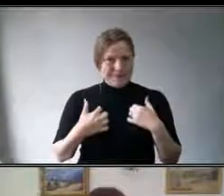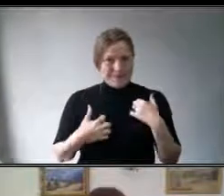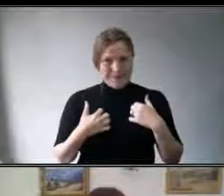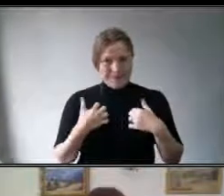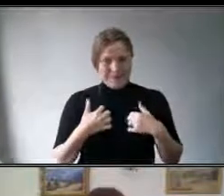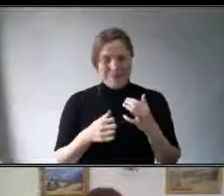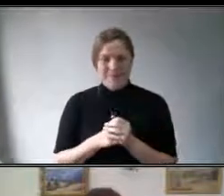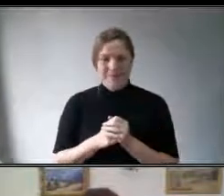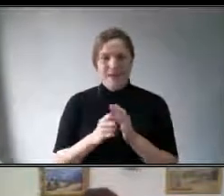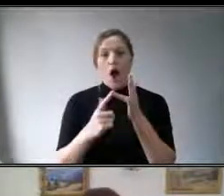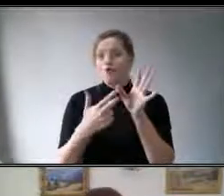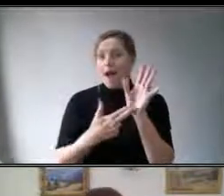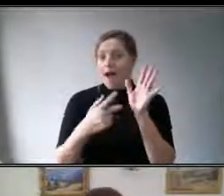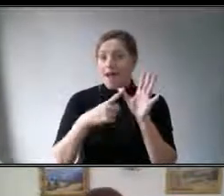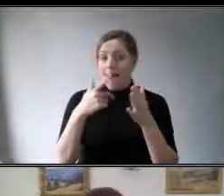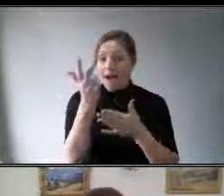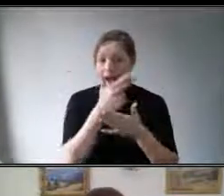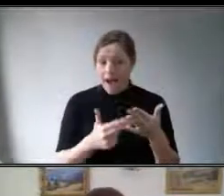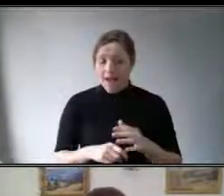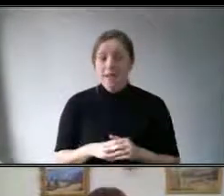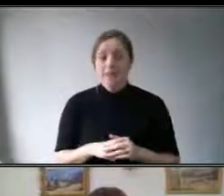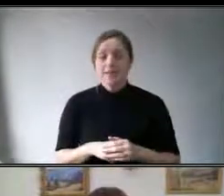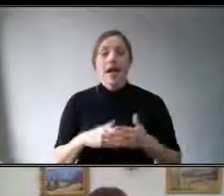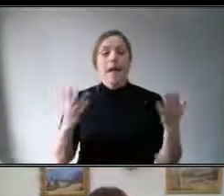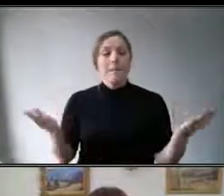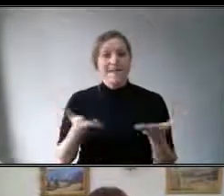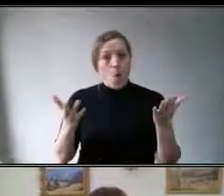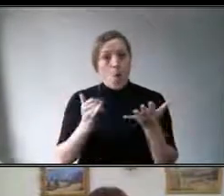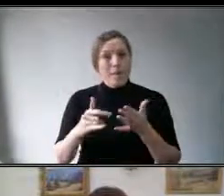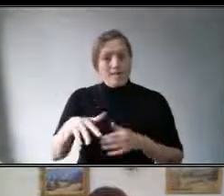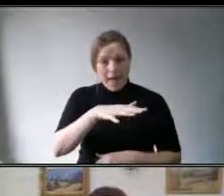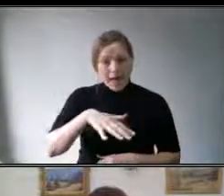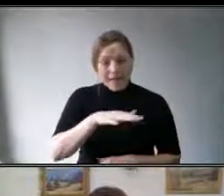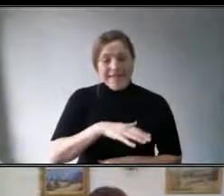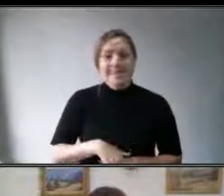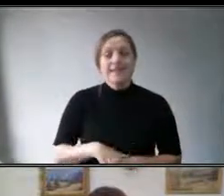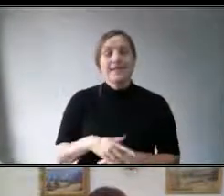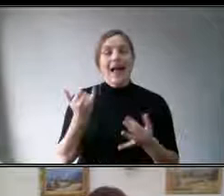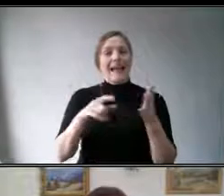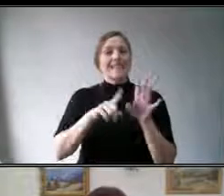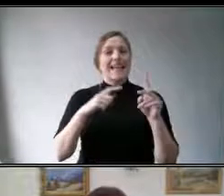arts performance space uh great to have sydney festival back and the opera house back